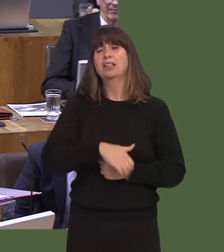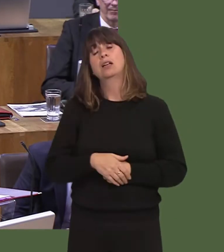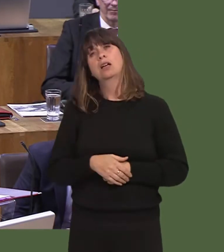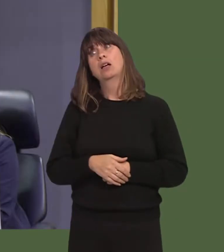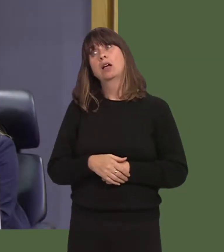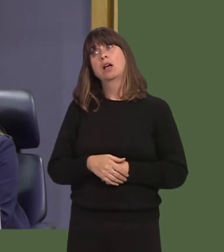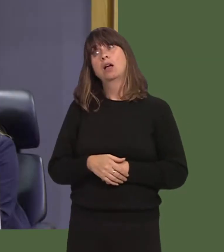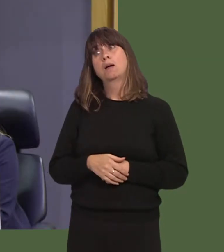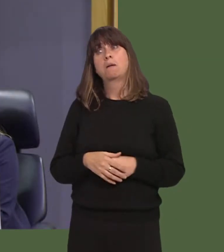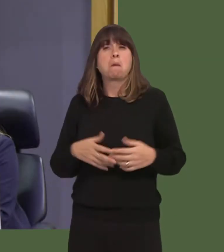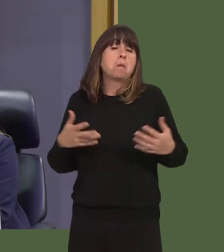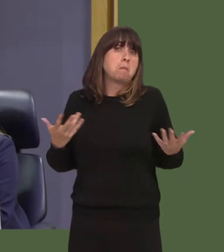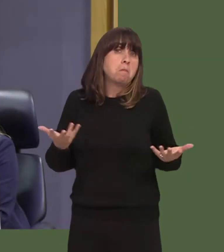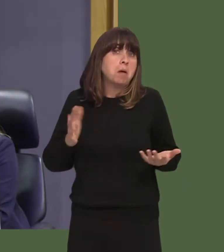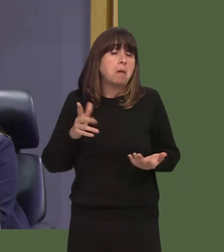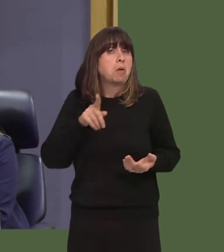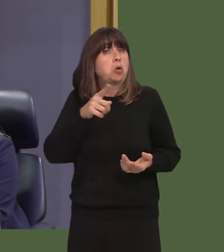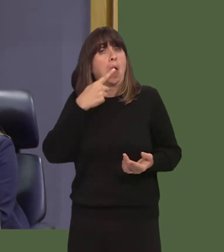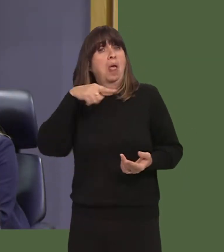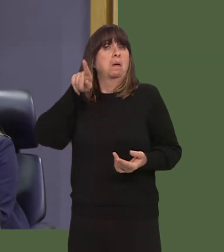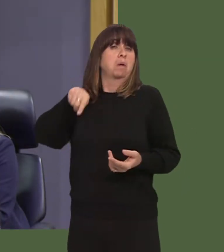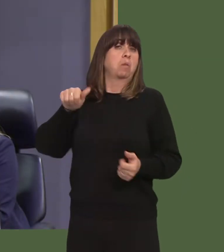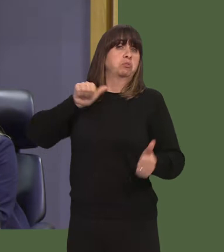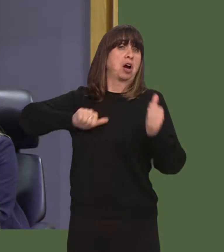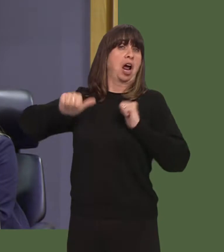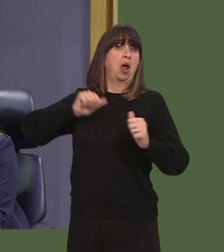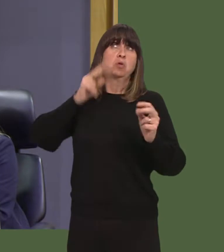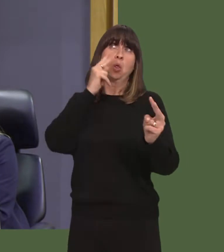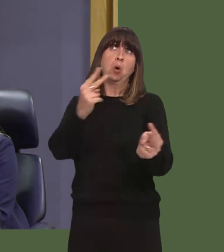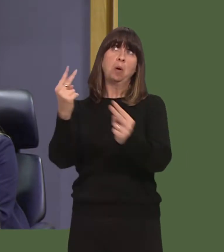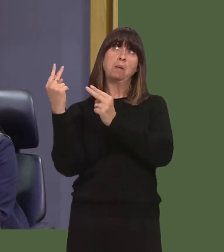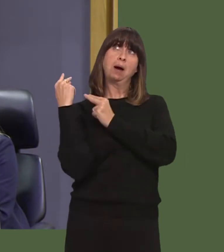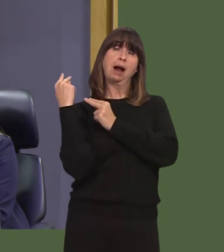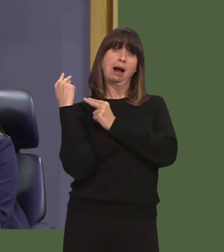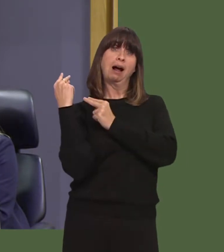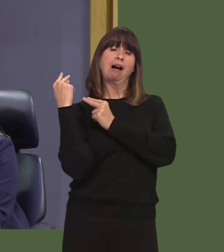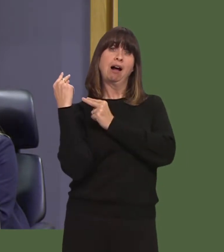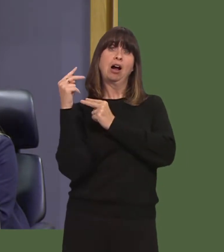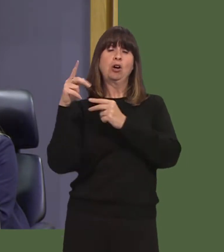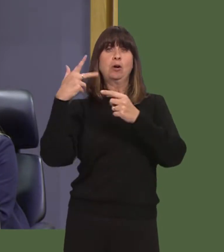Now, maybe oneóI don't knowóof your proudest moments was the great unveiling ceremony,